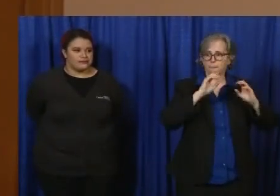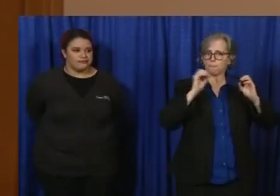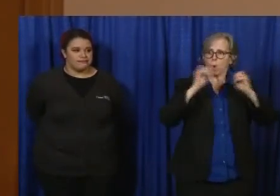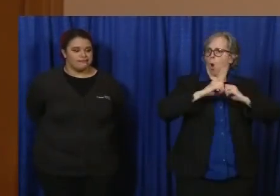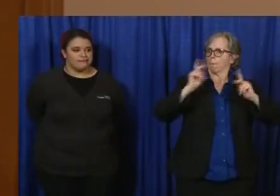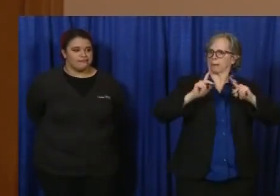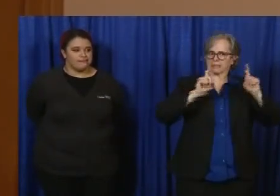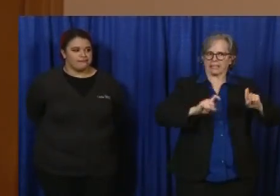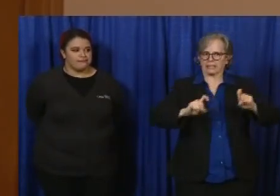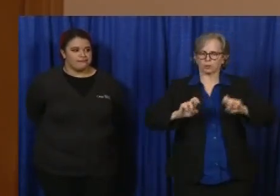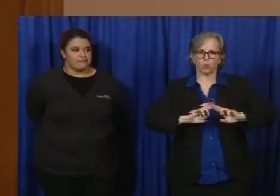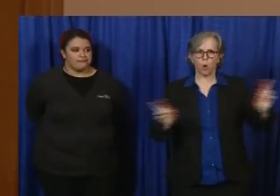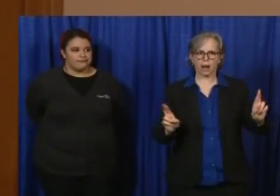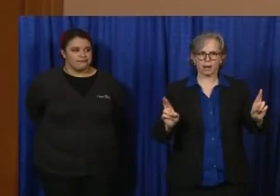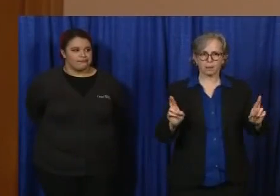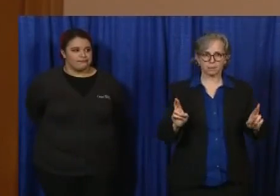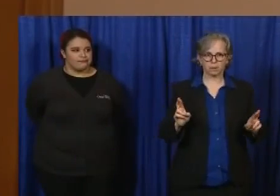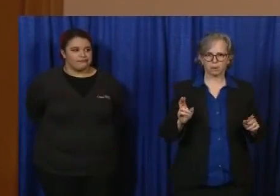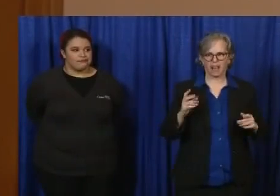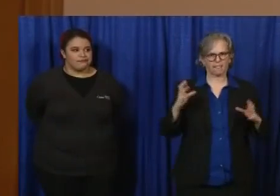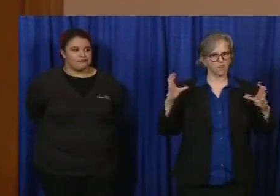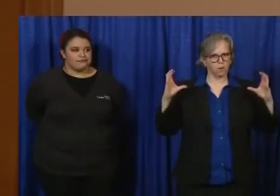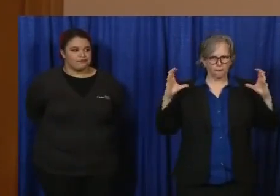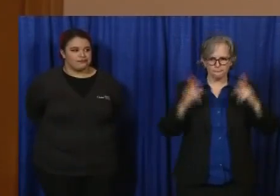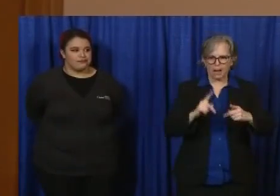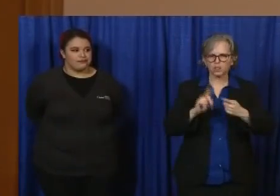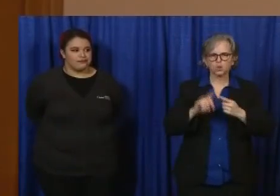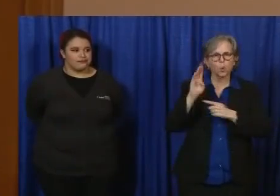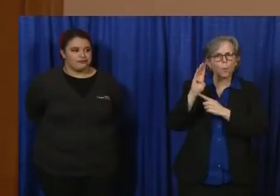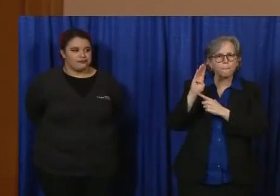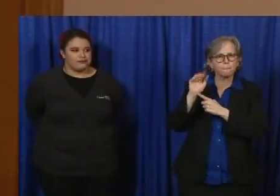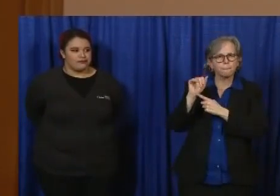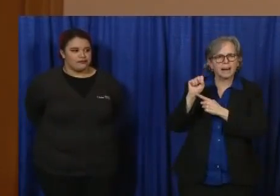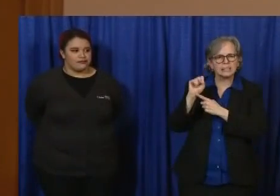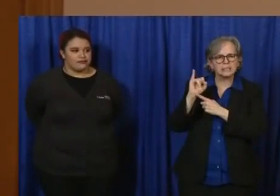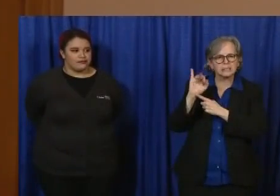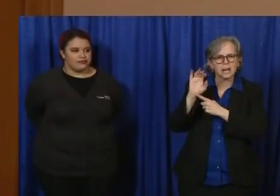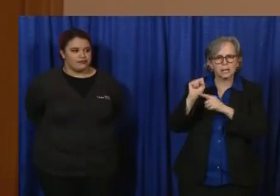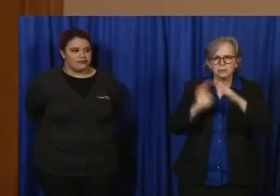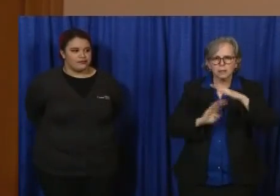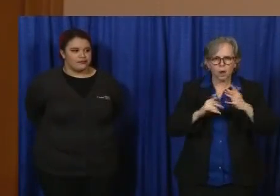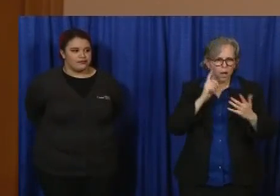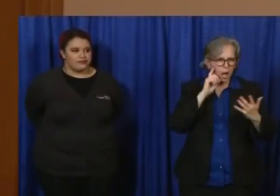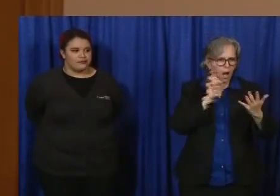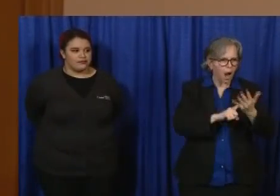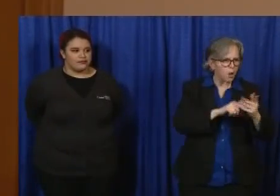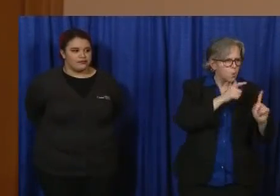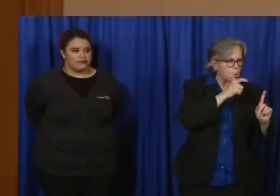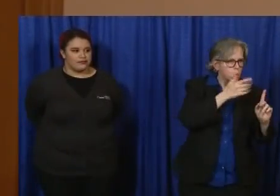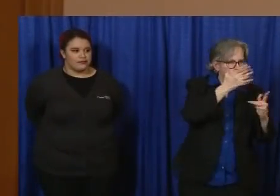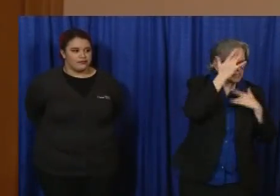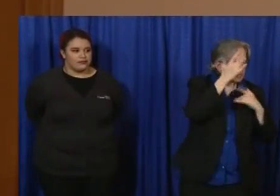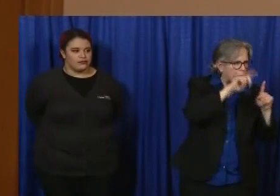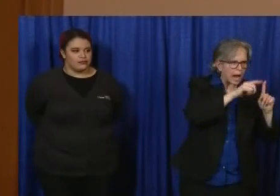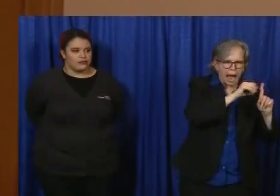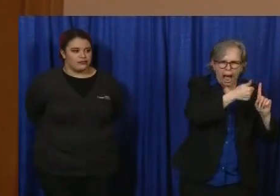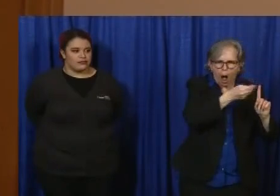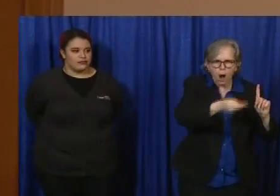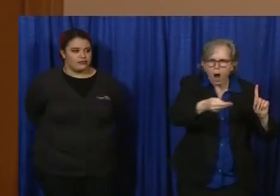ABOUT AS WELL. WE WILL HAVE TO HAVE A BUNCH OF THINGS IN PLACE AND ONE OF THEM WERE WE CAN BE TESTING MUCH MORE OF THE POPULATION WILL HAVE TO GO BACK